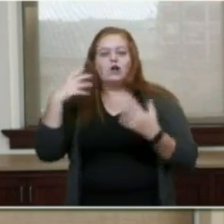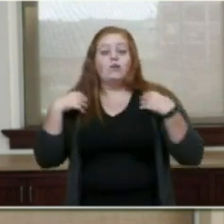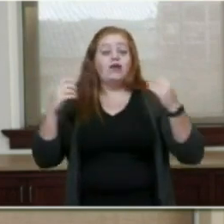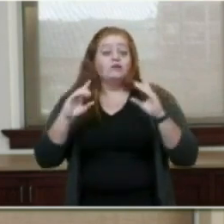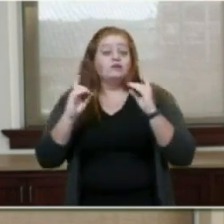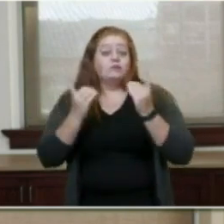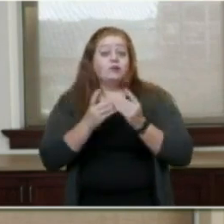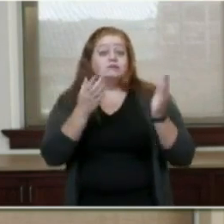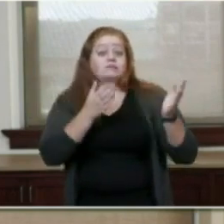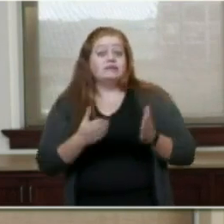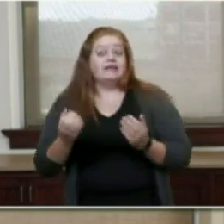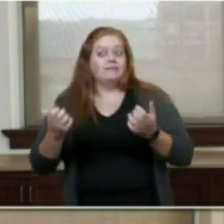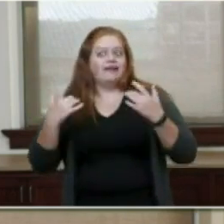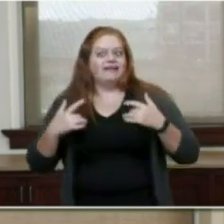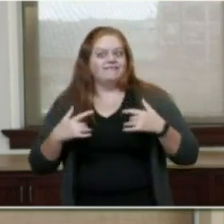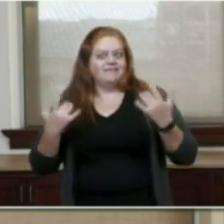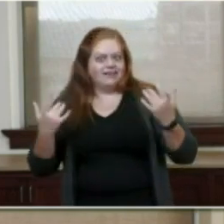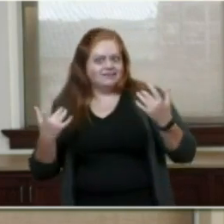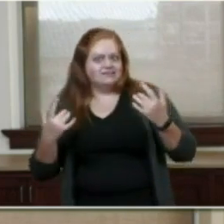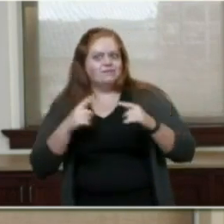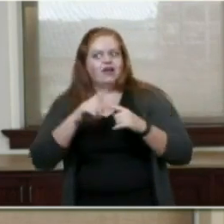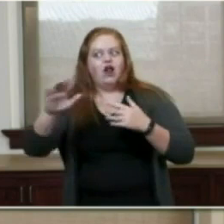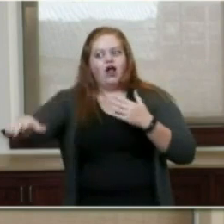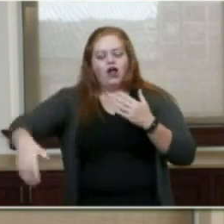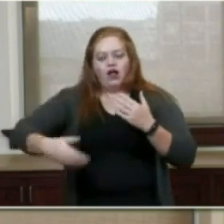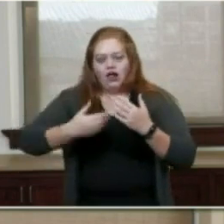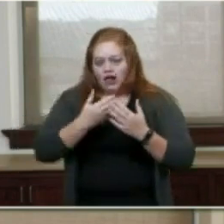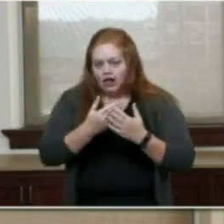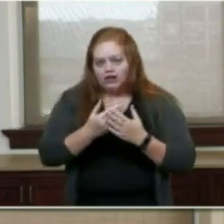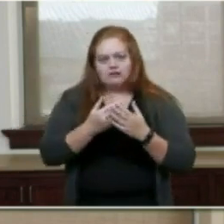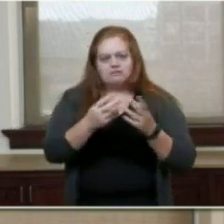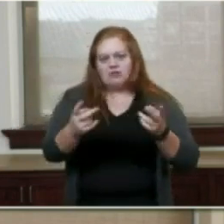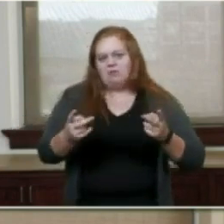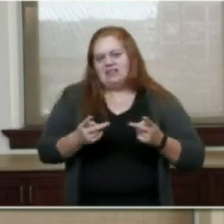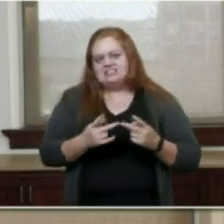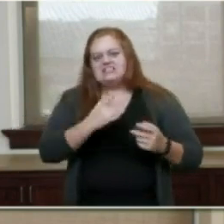planning many events but so are all all the places that always provide flu